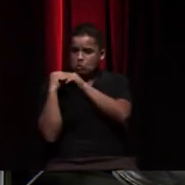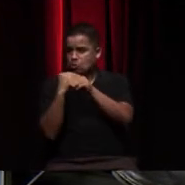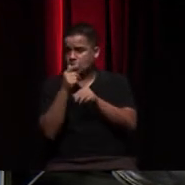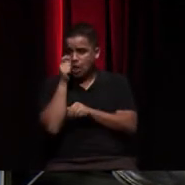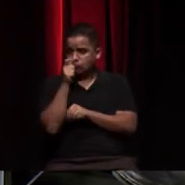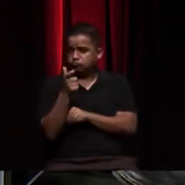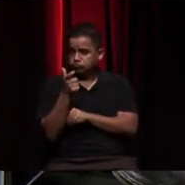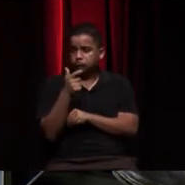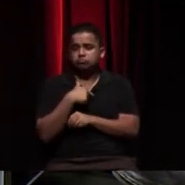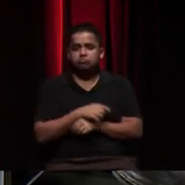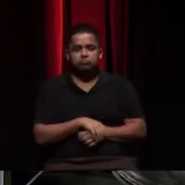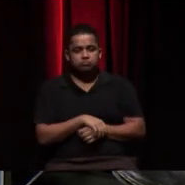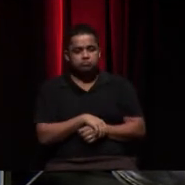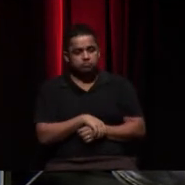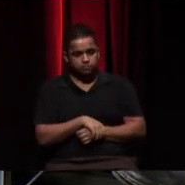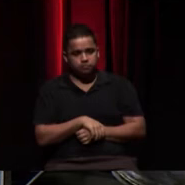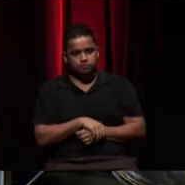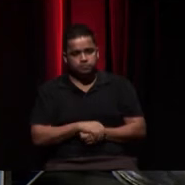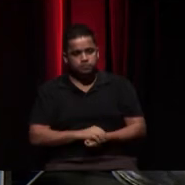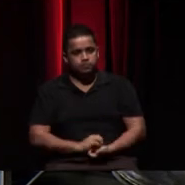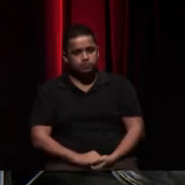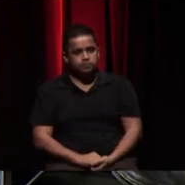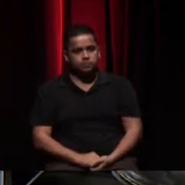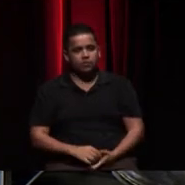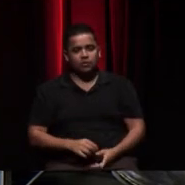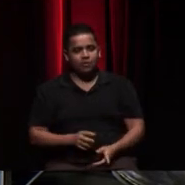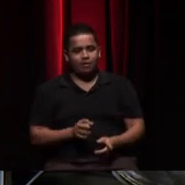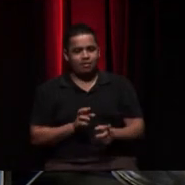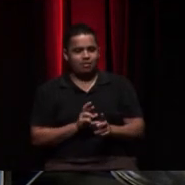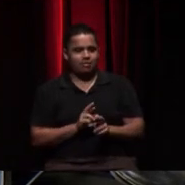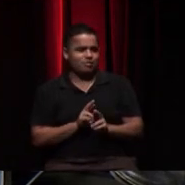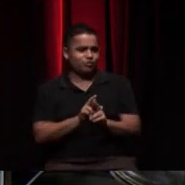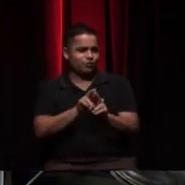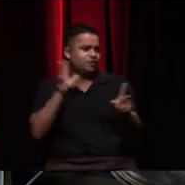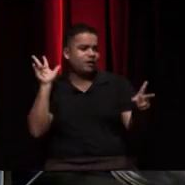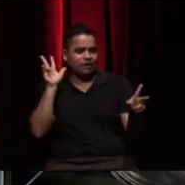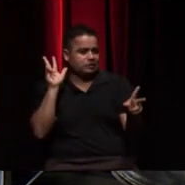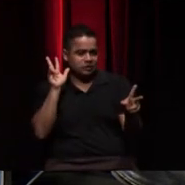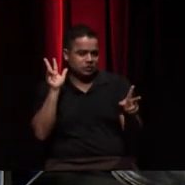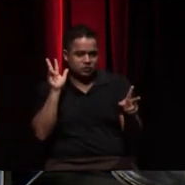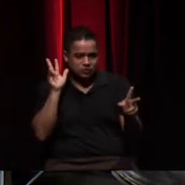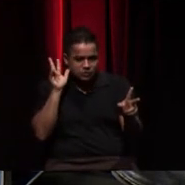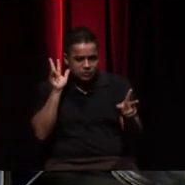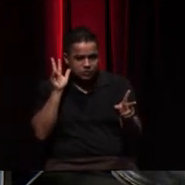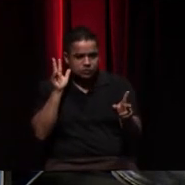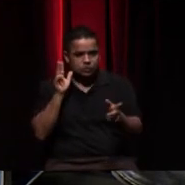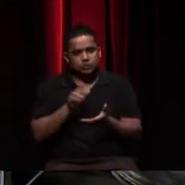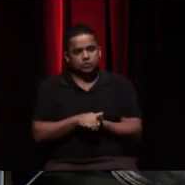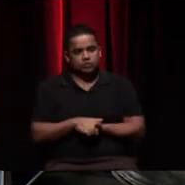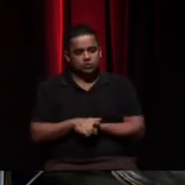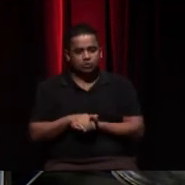It’s not different from what has financed journalism so far.